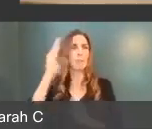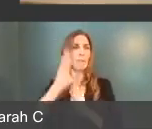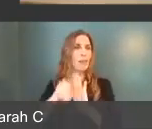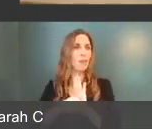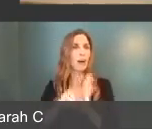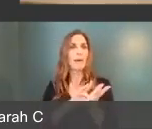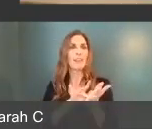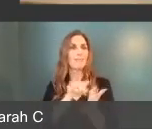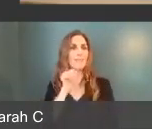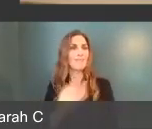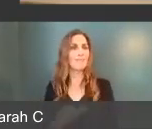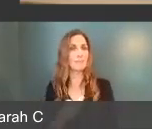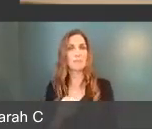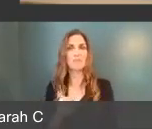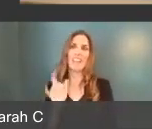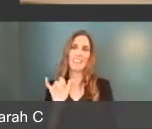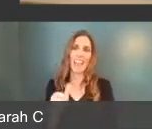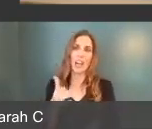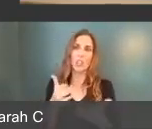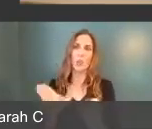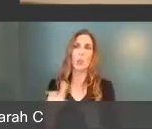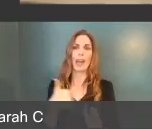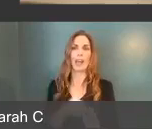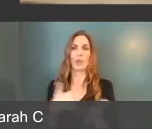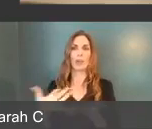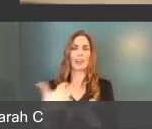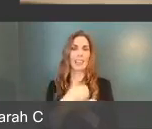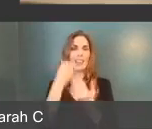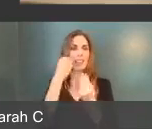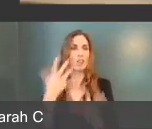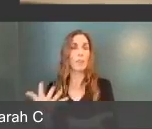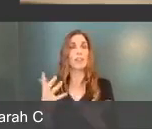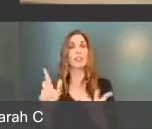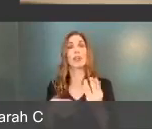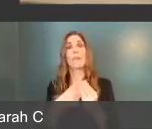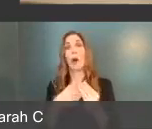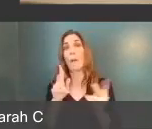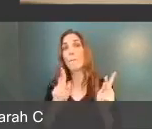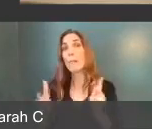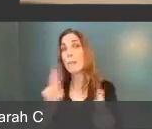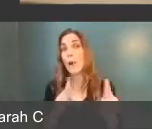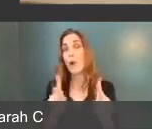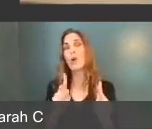that is the way that we collect the information on people. And within the Medical Reserve Corps,